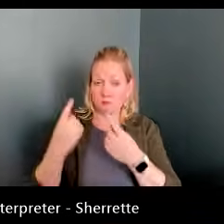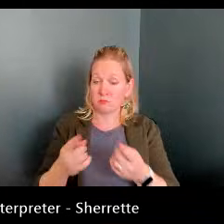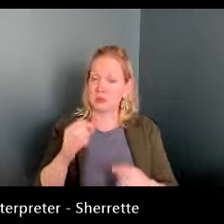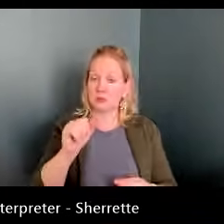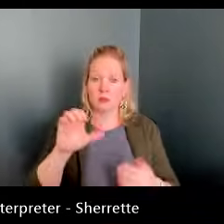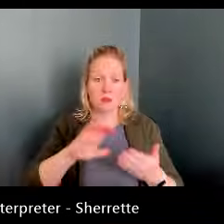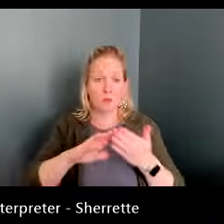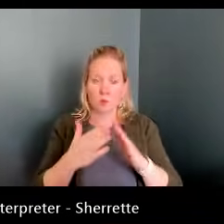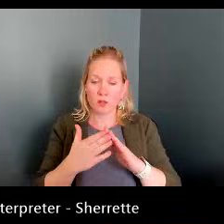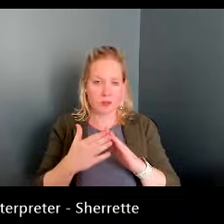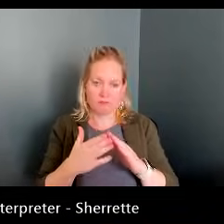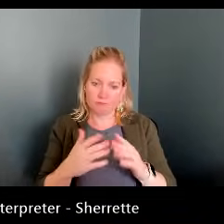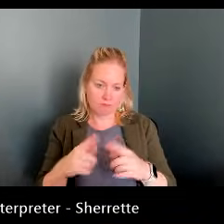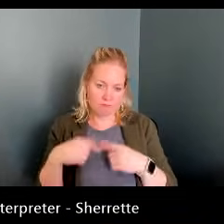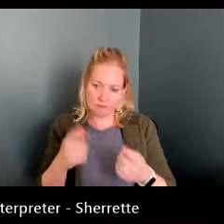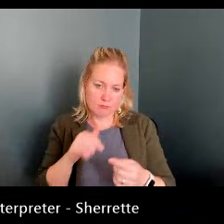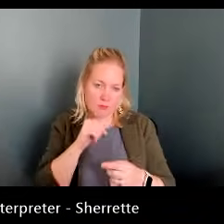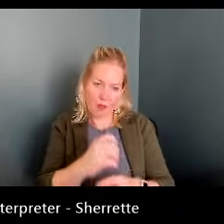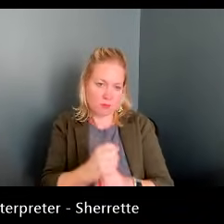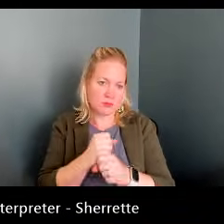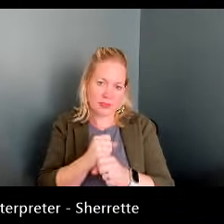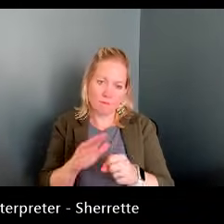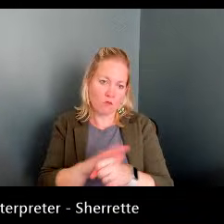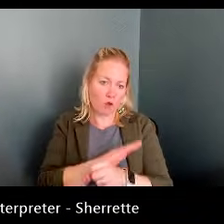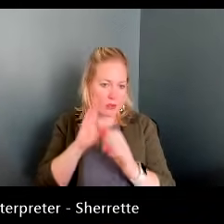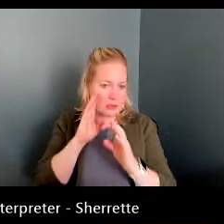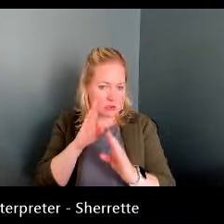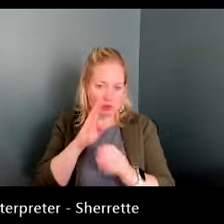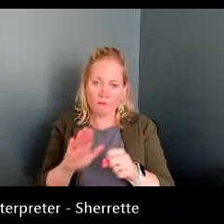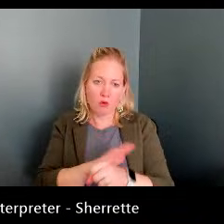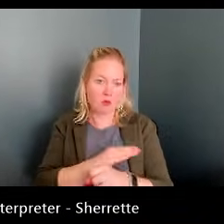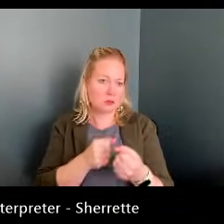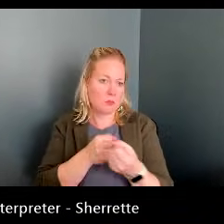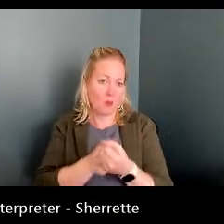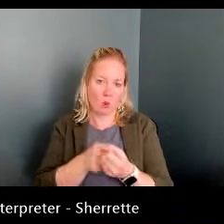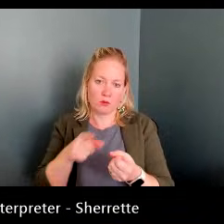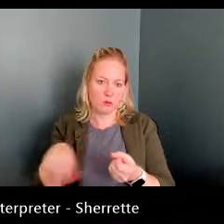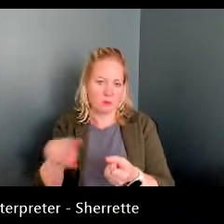not received the full attention and support that it needs and deserves.